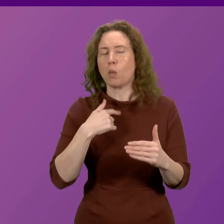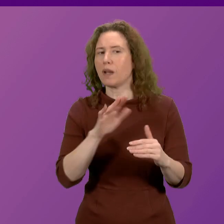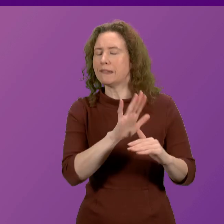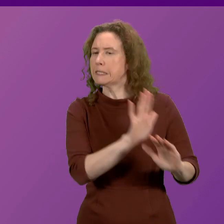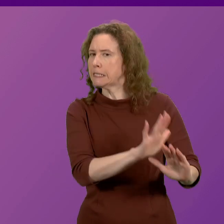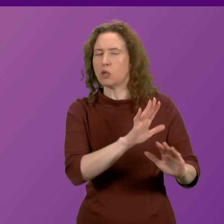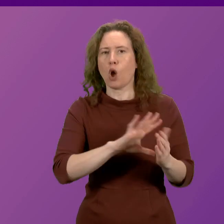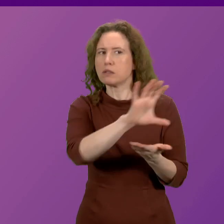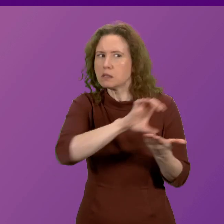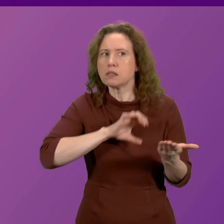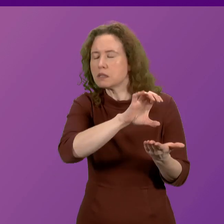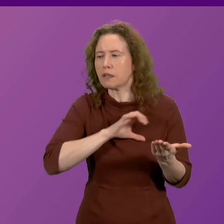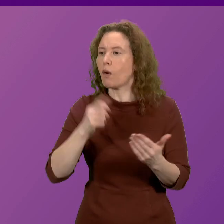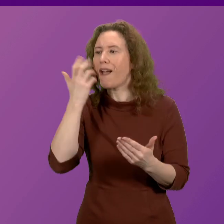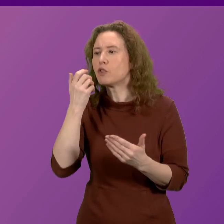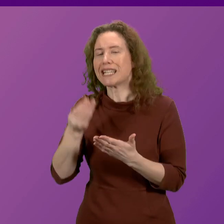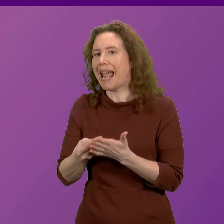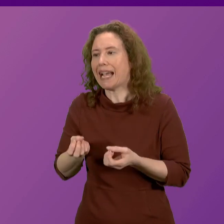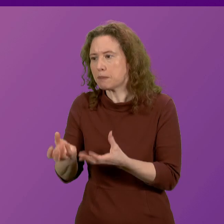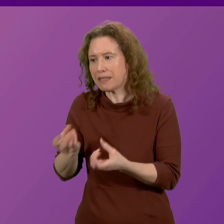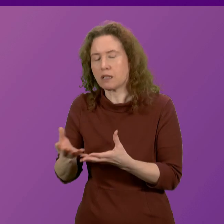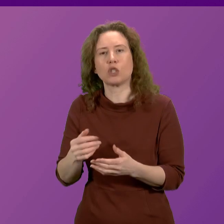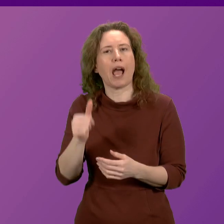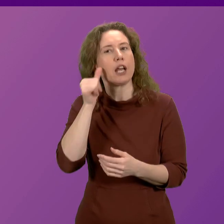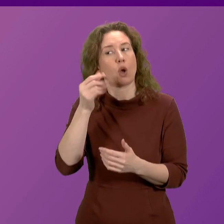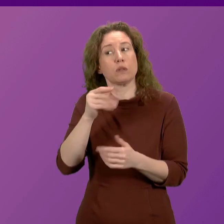resources to support day-to-day expenditure, which I know members of the Parliament wanted